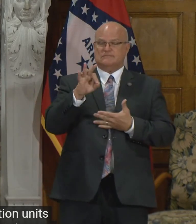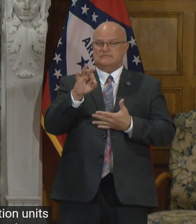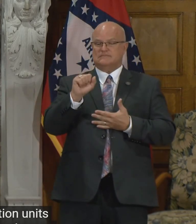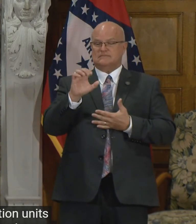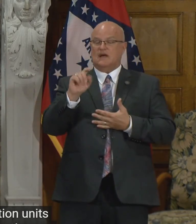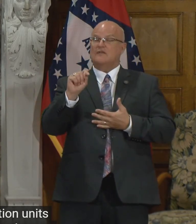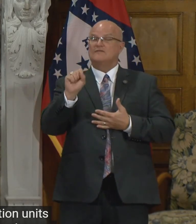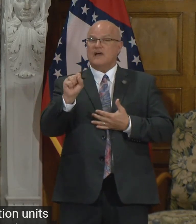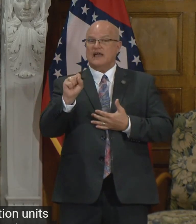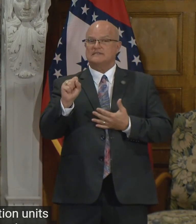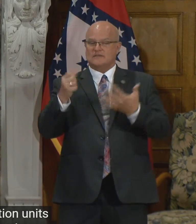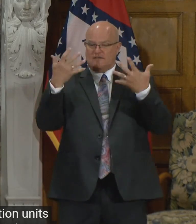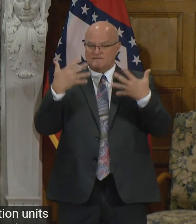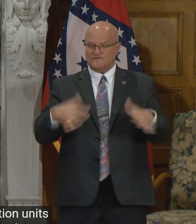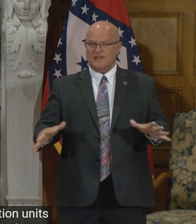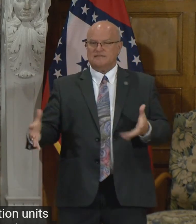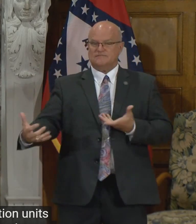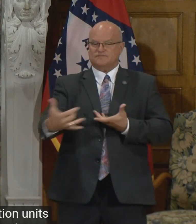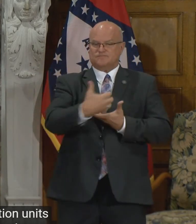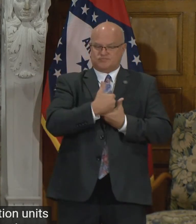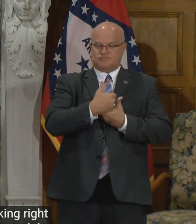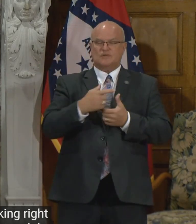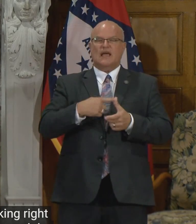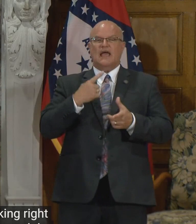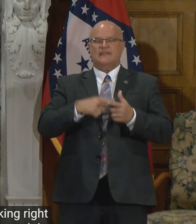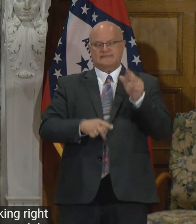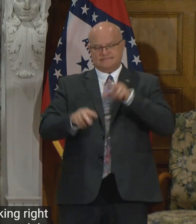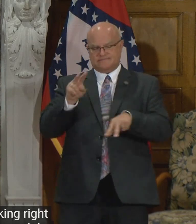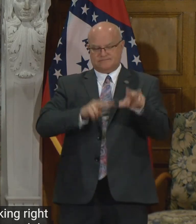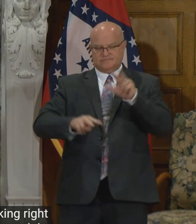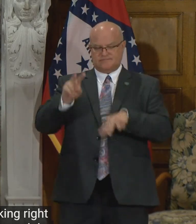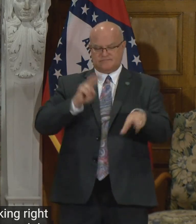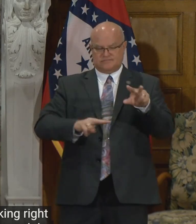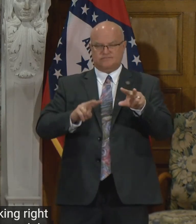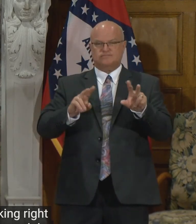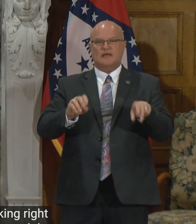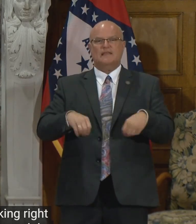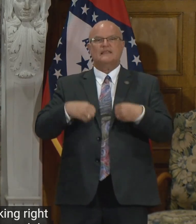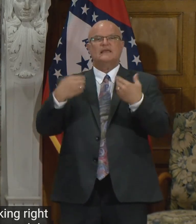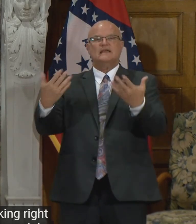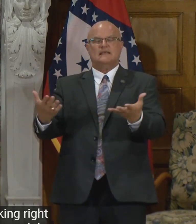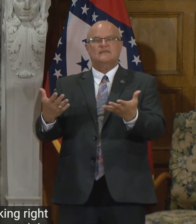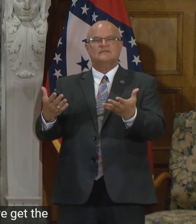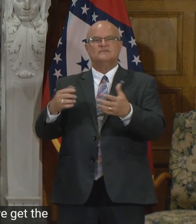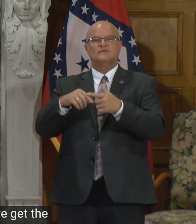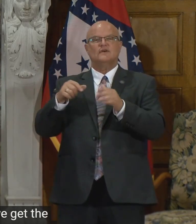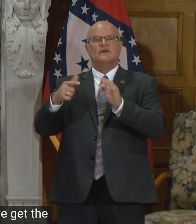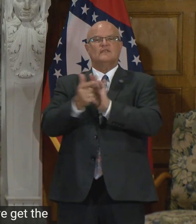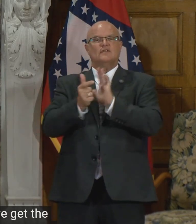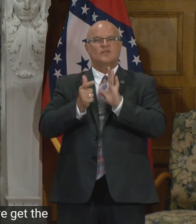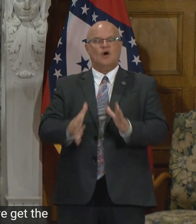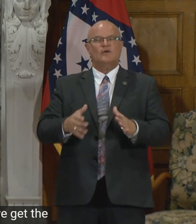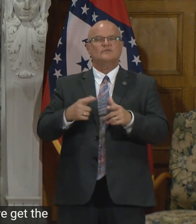and once we Get the facts and evidence, they prepare a case file, a summary, and then we'll turn it over to the prosecutor, who then will decide what